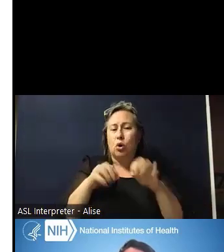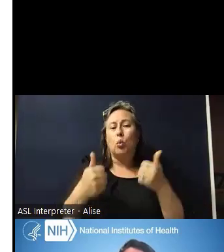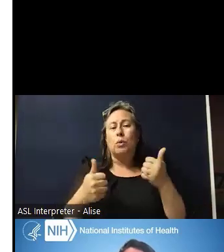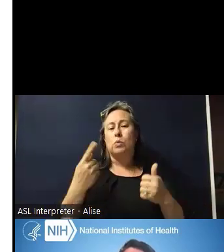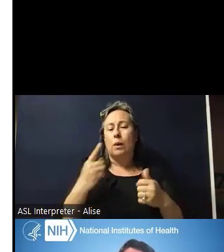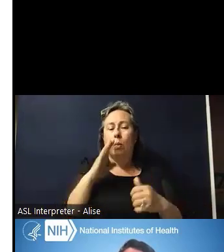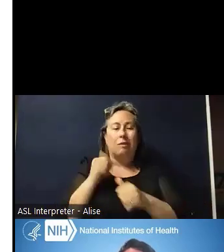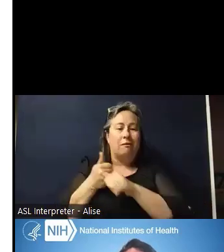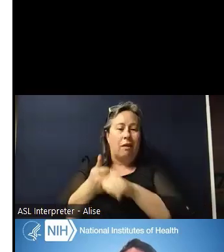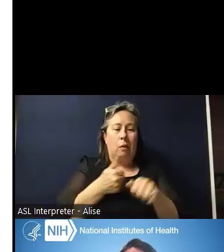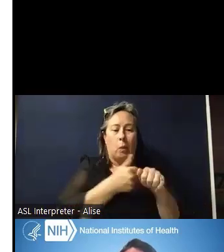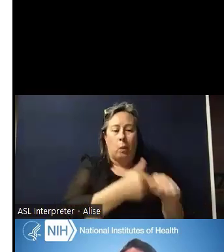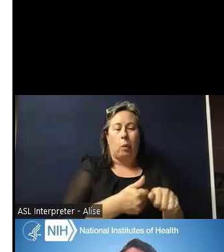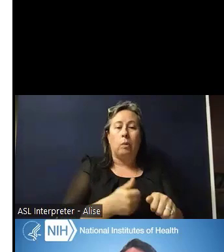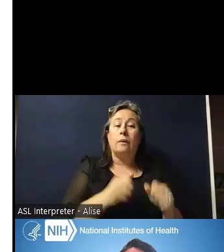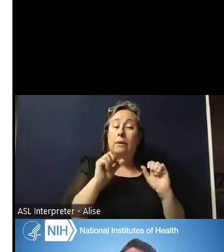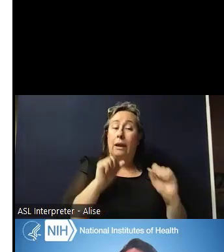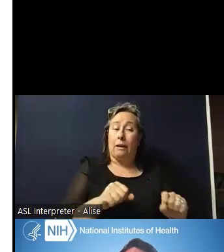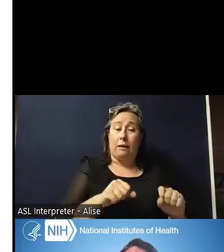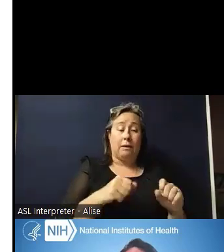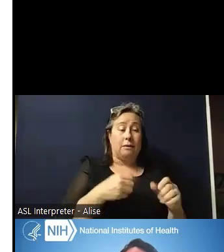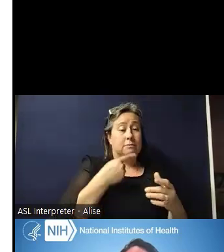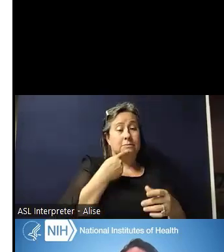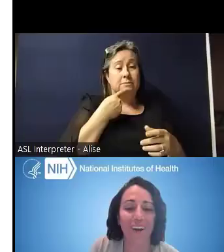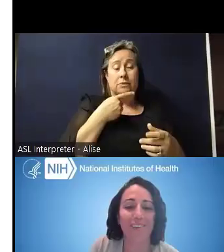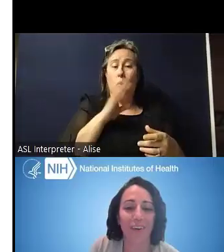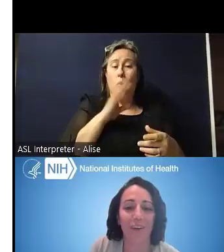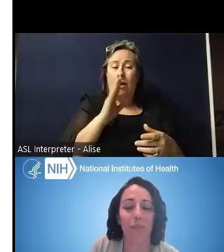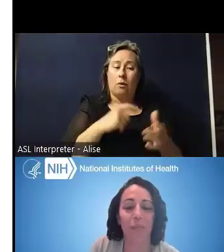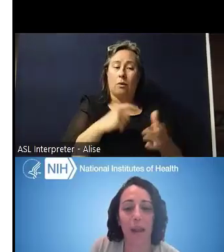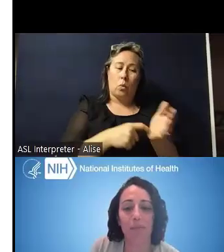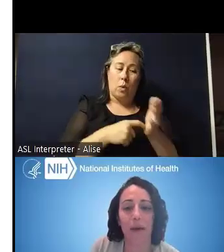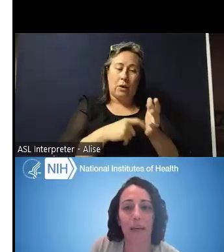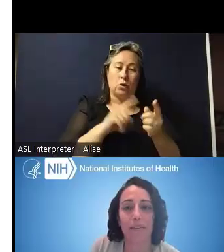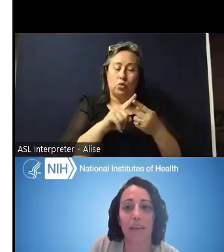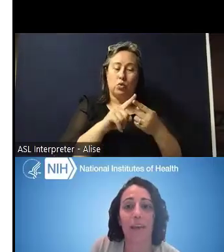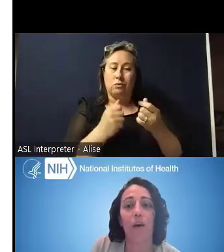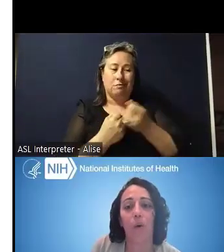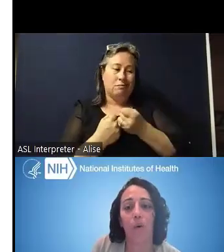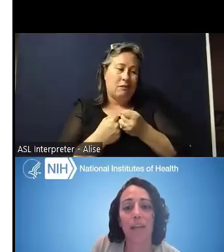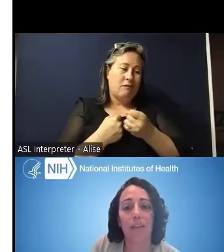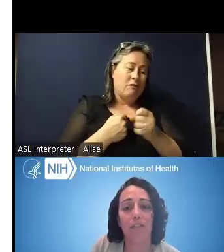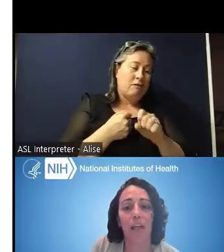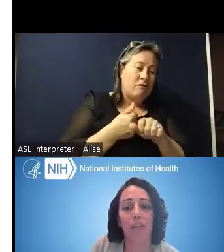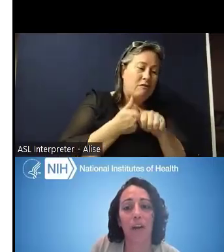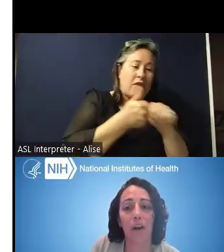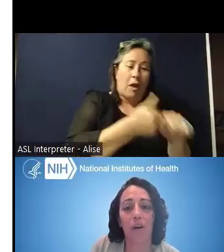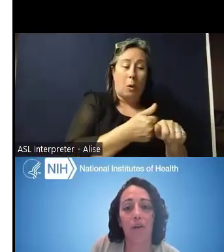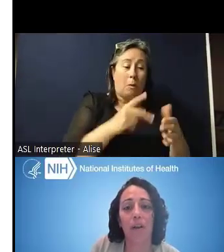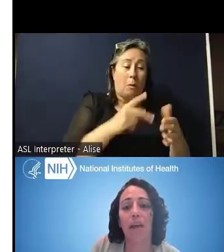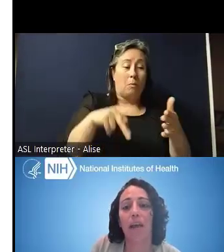You can outline that they will be required to follow the prime's policy, or they can follow their own